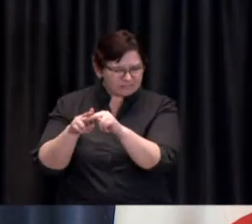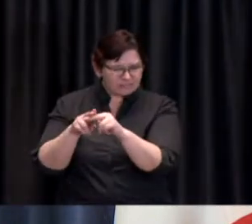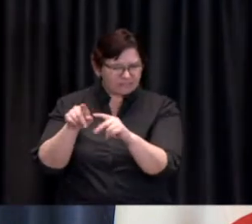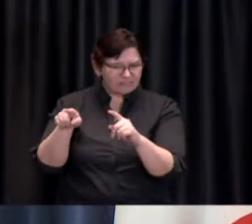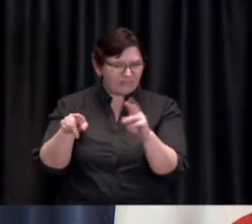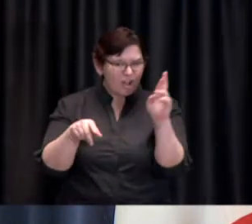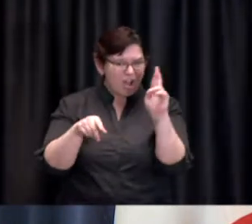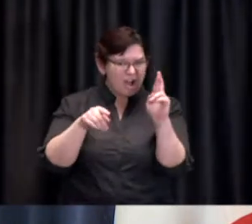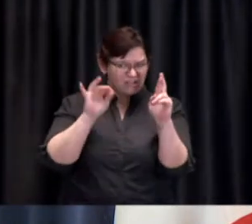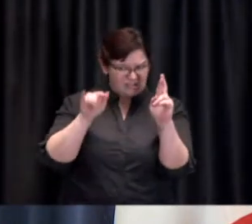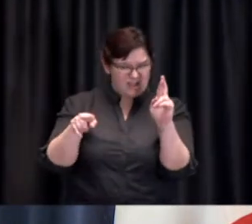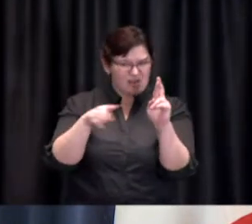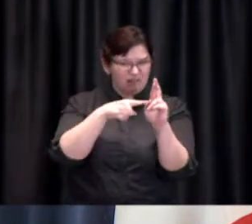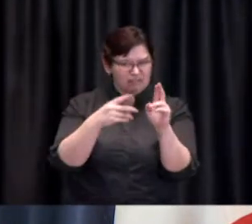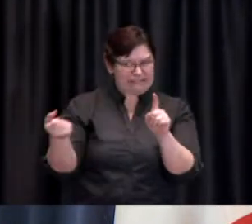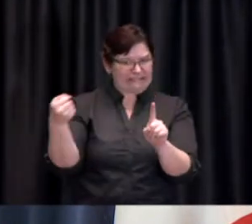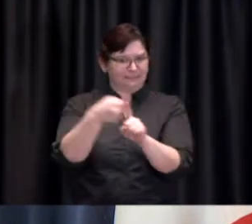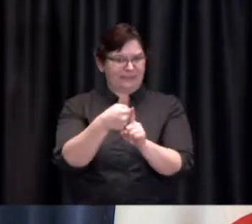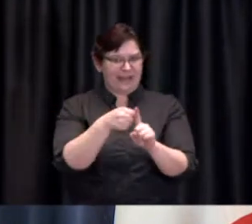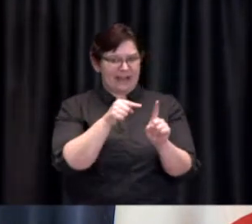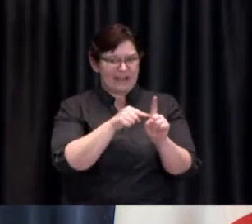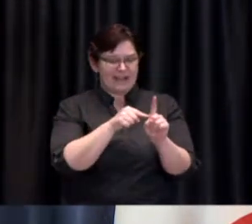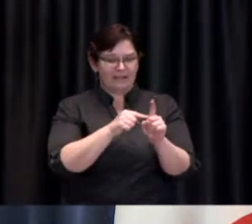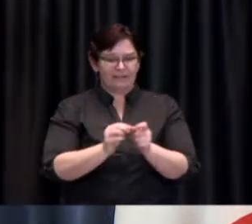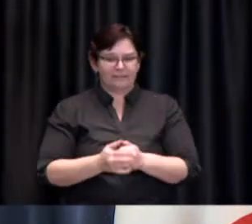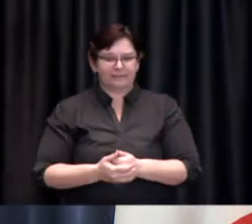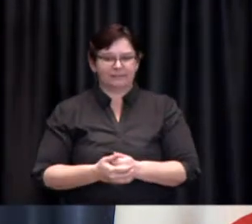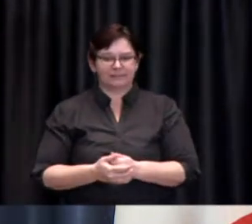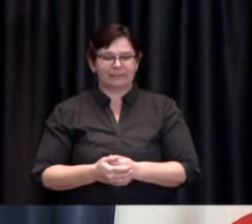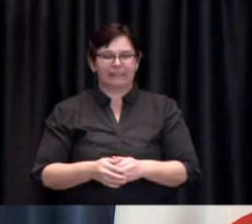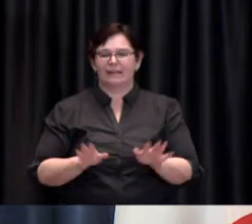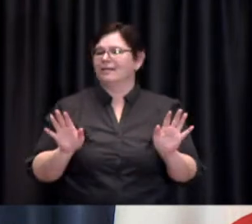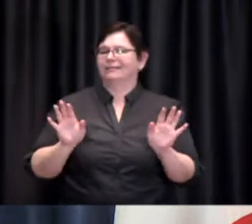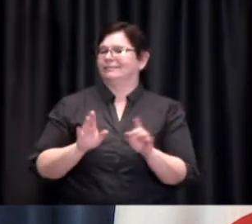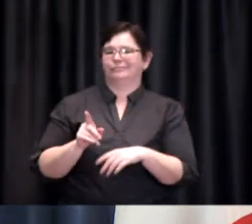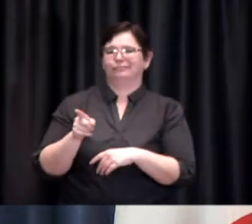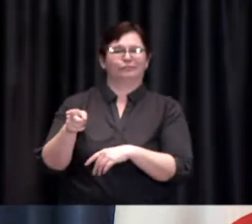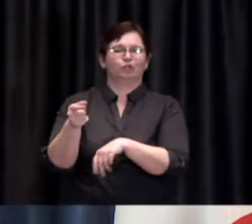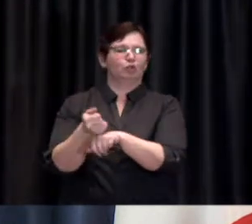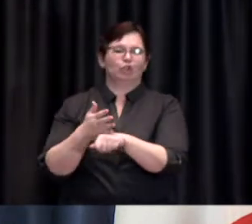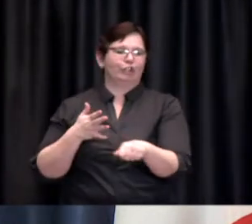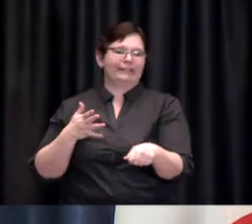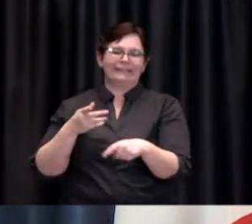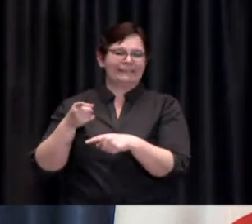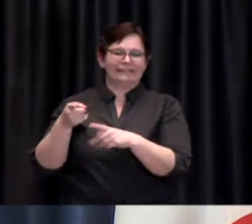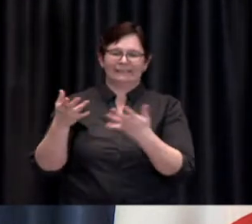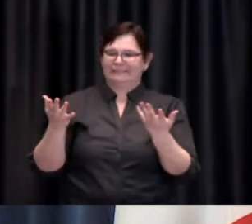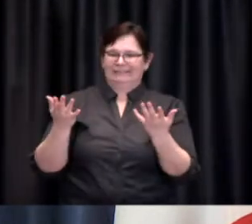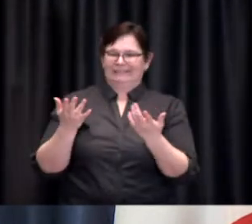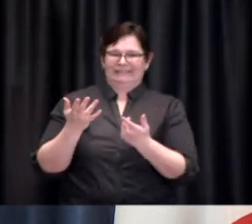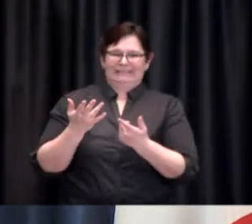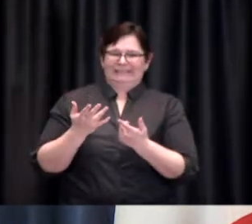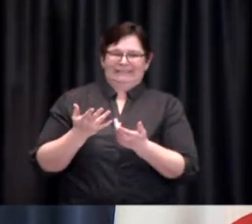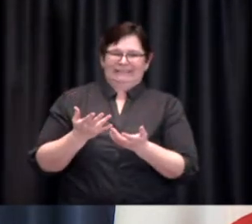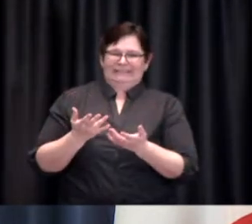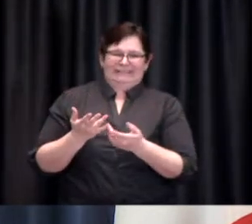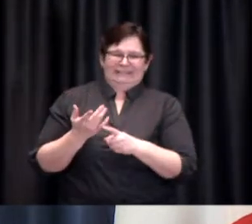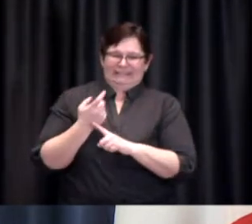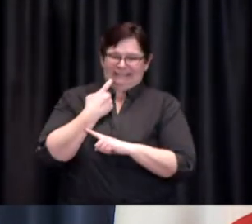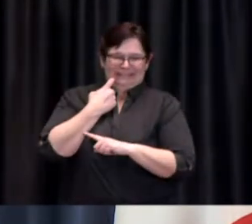Dr. de Villa: So at this point David I would say it's early to say that we know that as people interact with each other